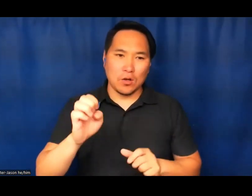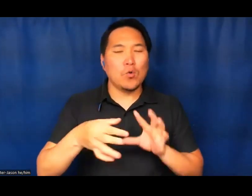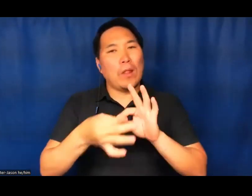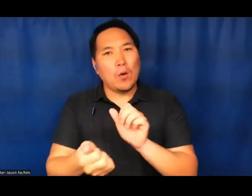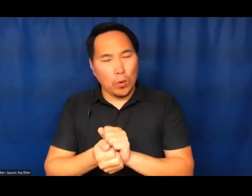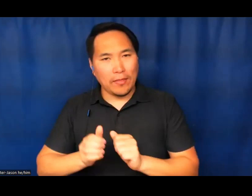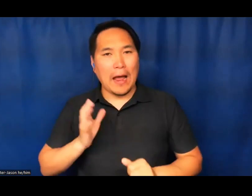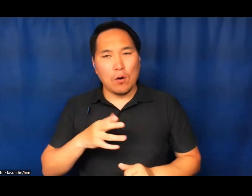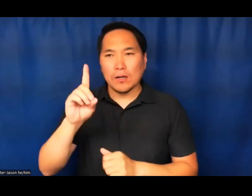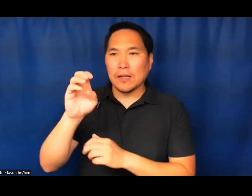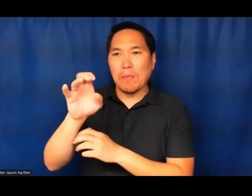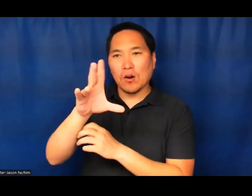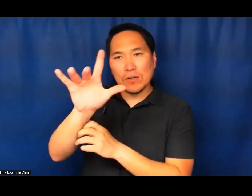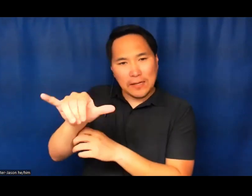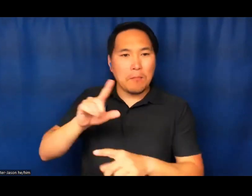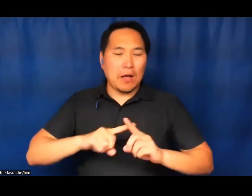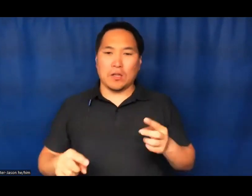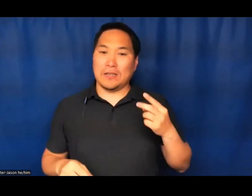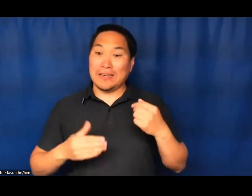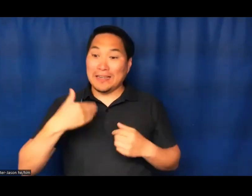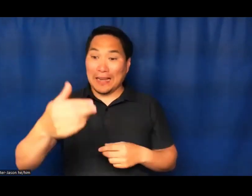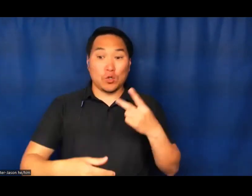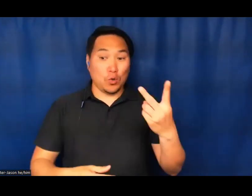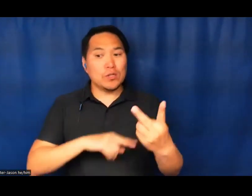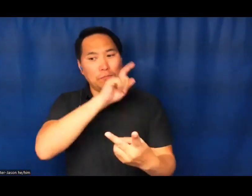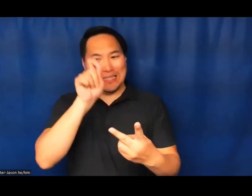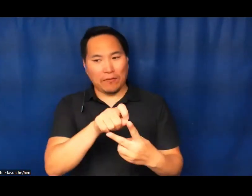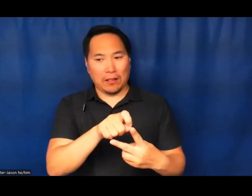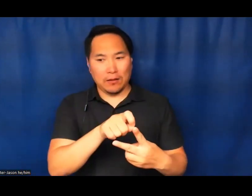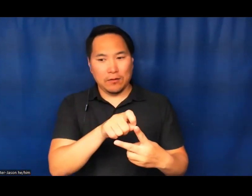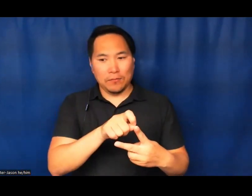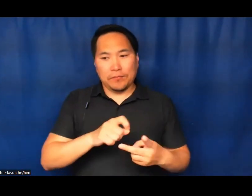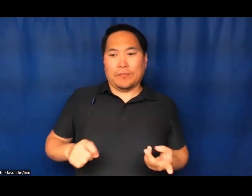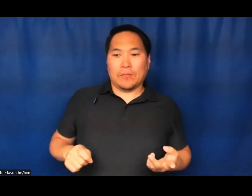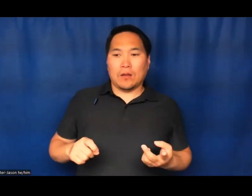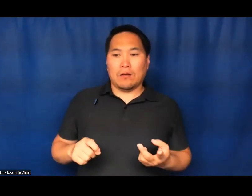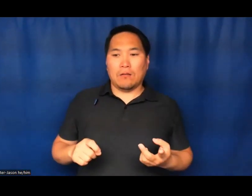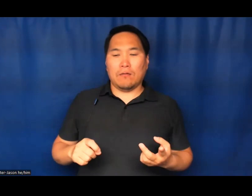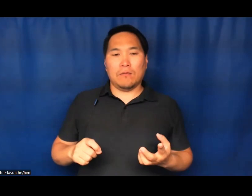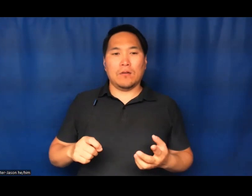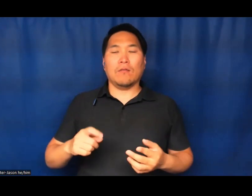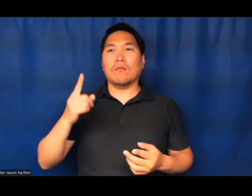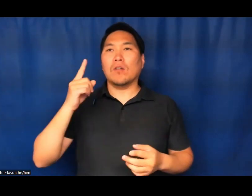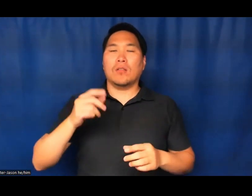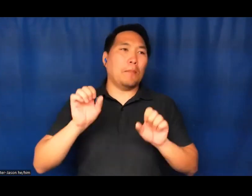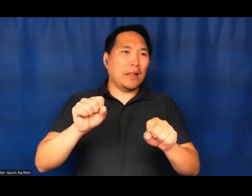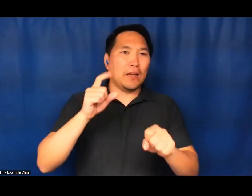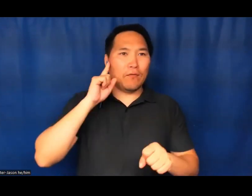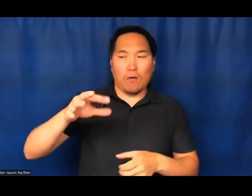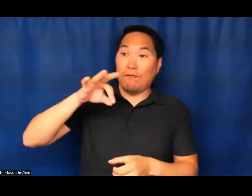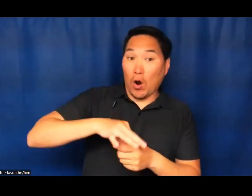But next two case especially so related to the ability to vote, the ability to have free